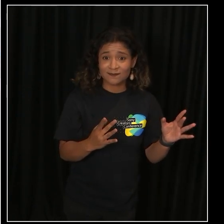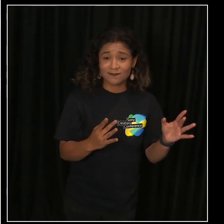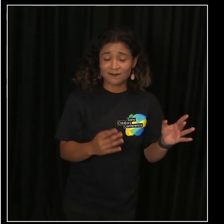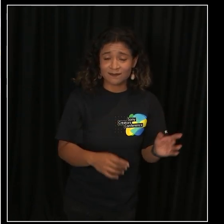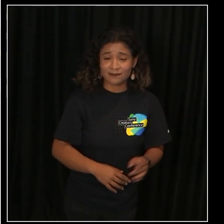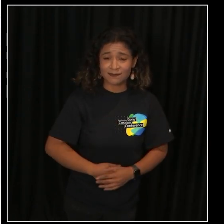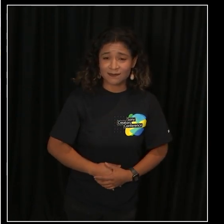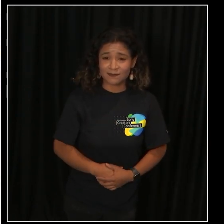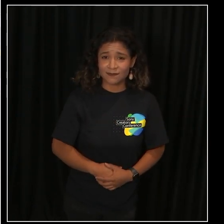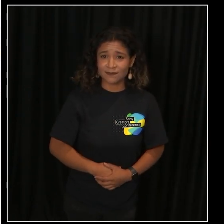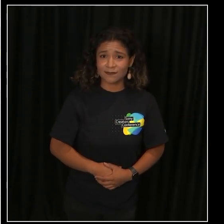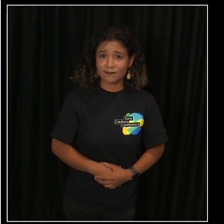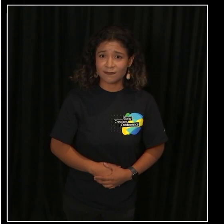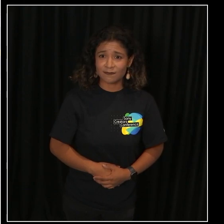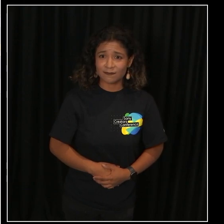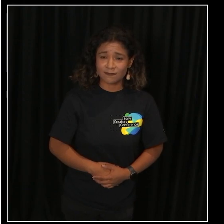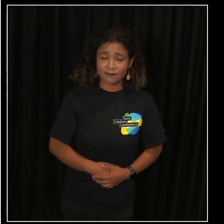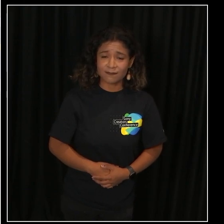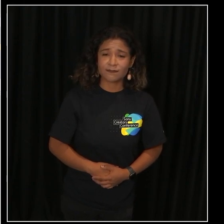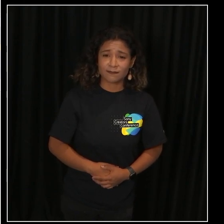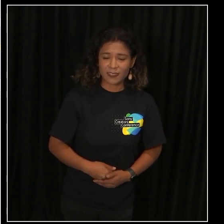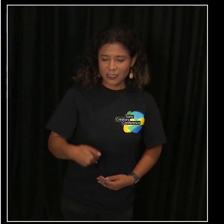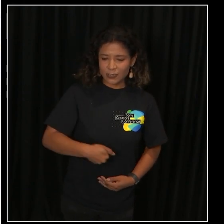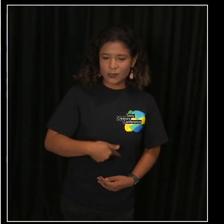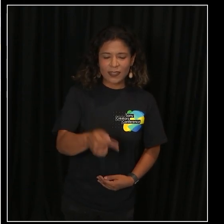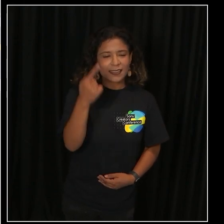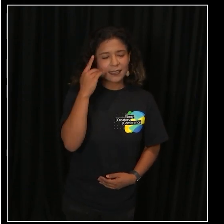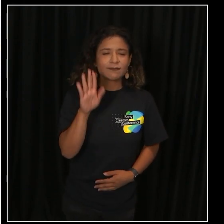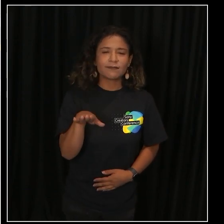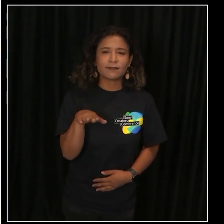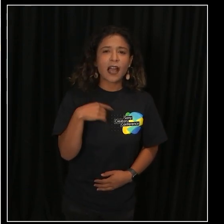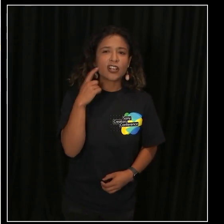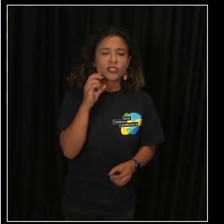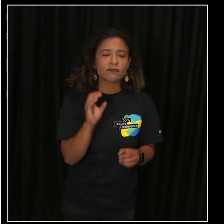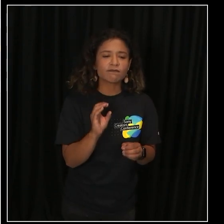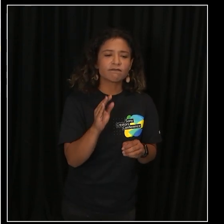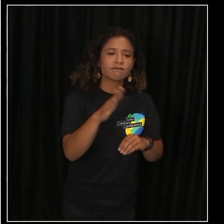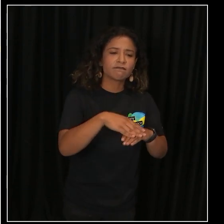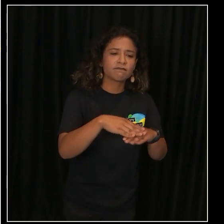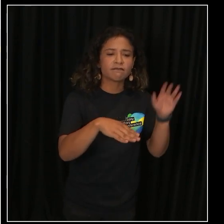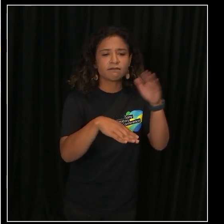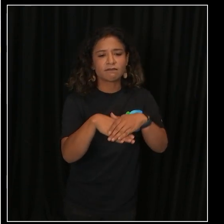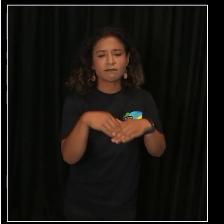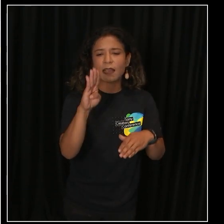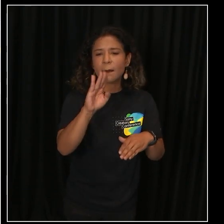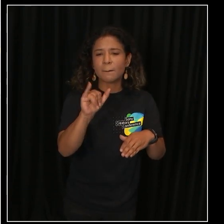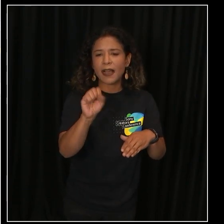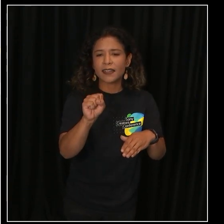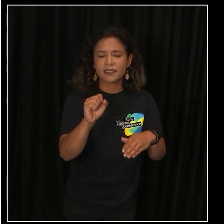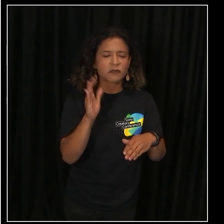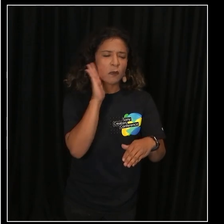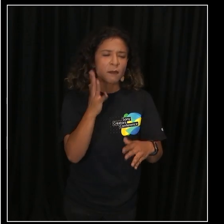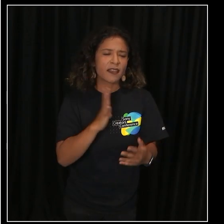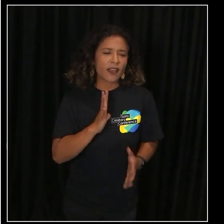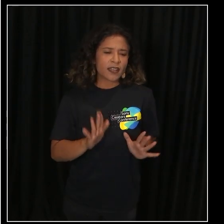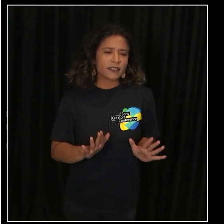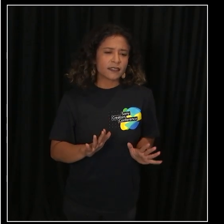So intuitively you think, "Oh, we'll just put some biasing in, that will work." It kind of, doesn't it just makes everything.